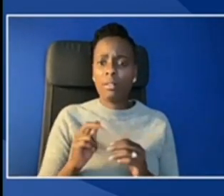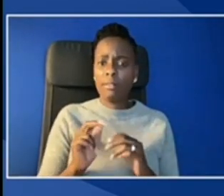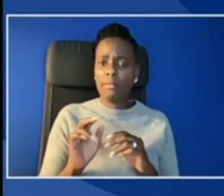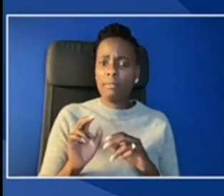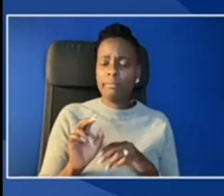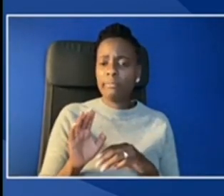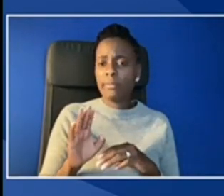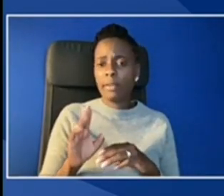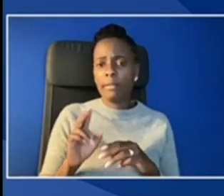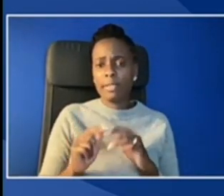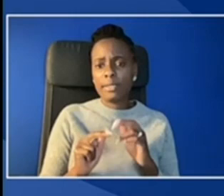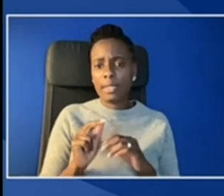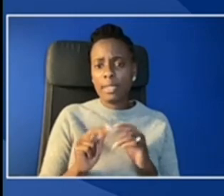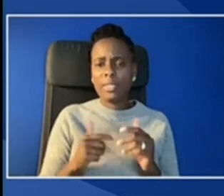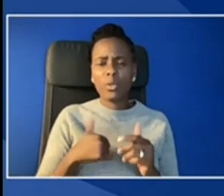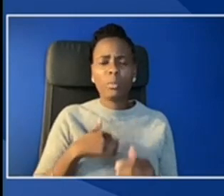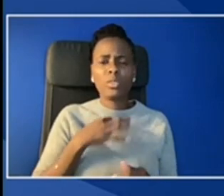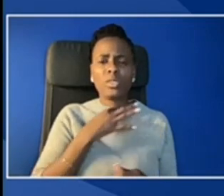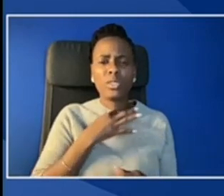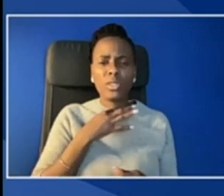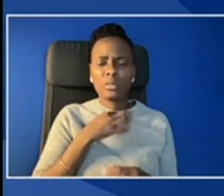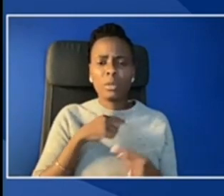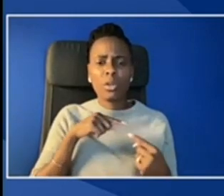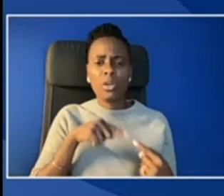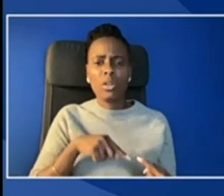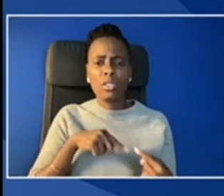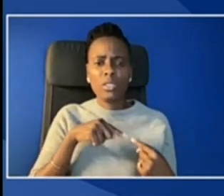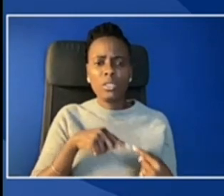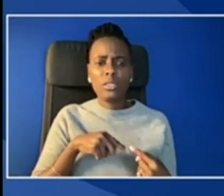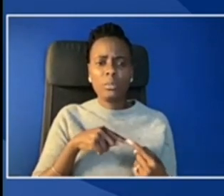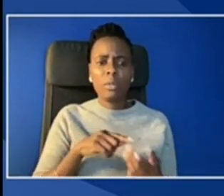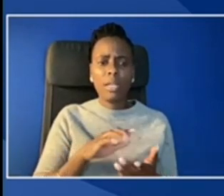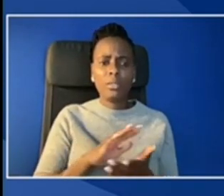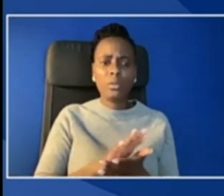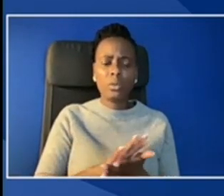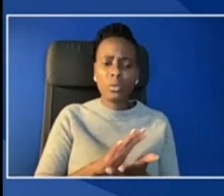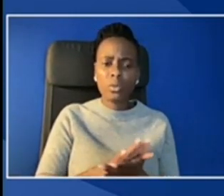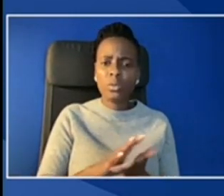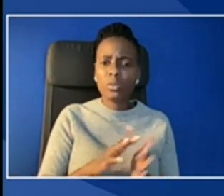So I was just wondering about hardships at schools like UC Berkeley have gone